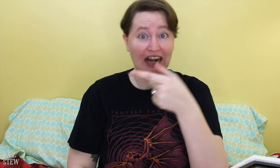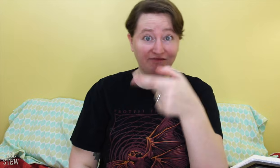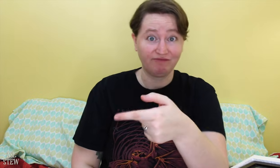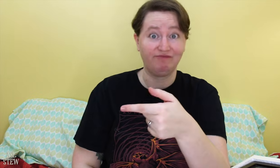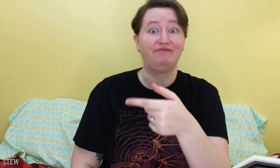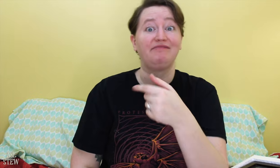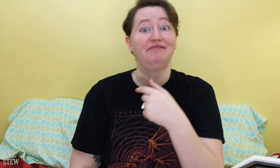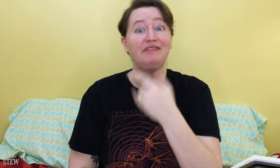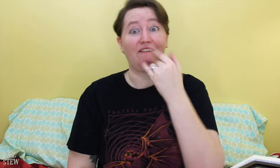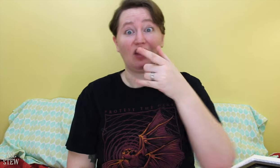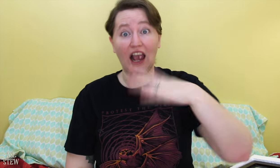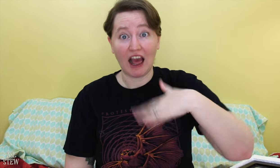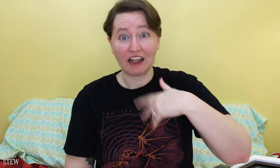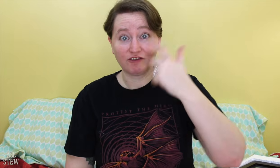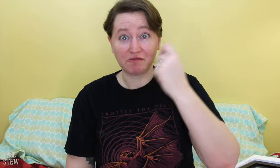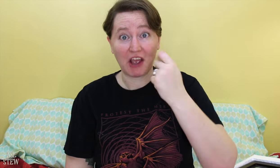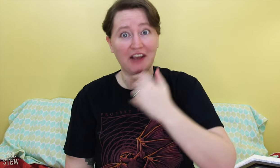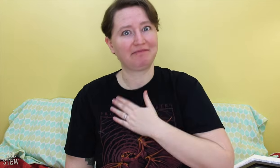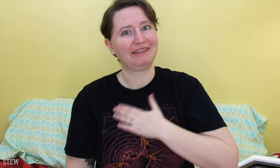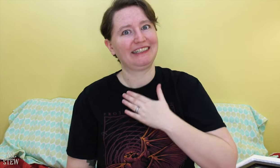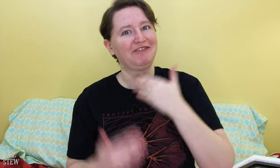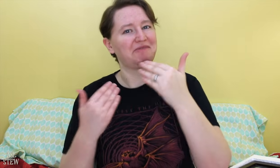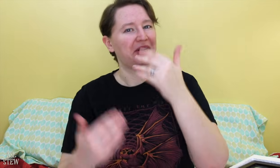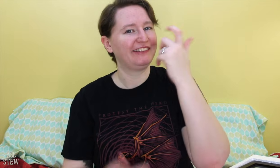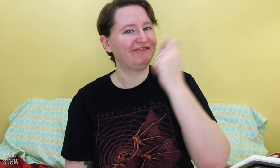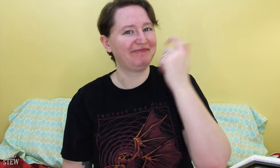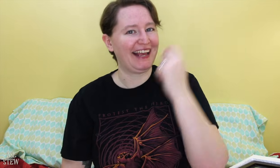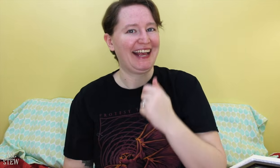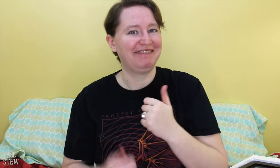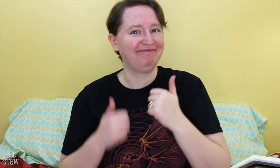like this video, please click LIKE and if you haven't please subscribe.